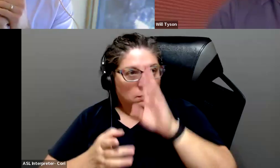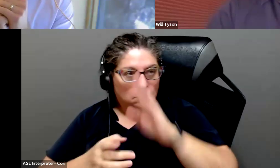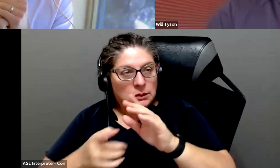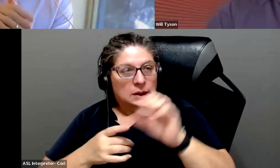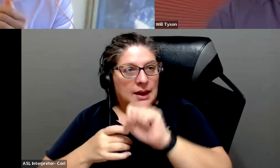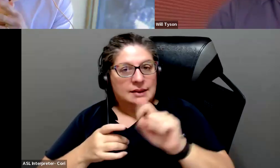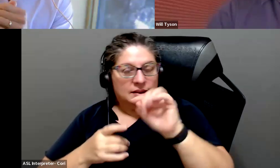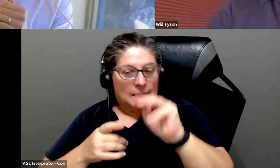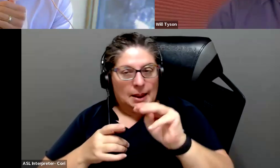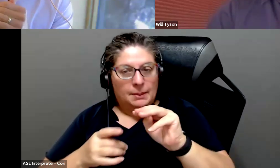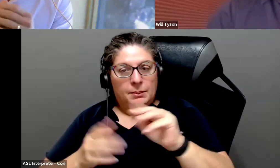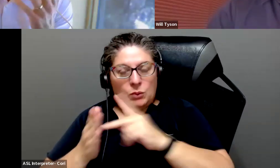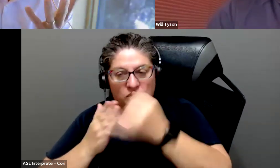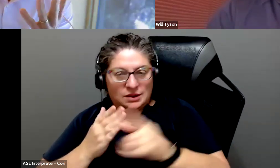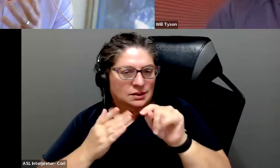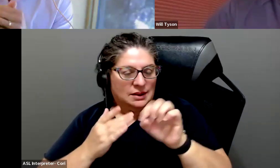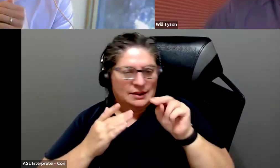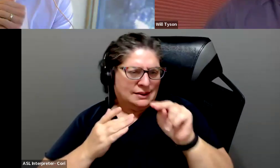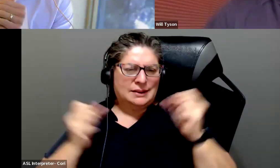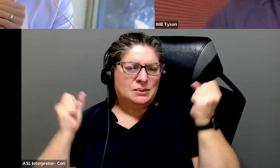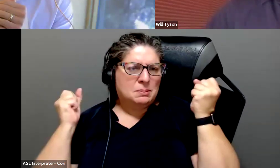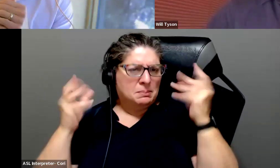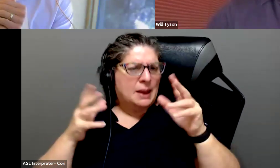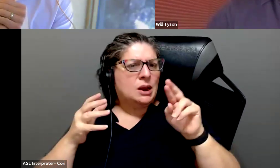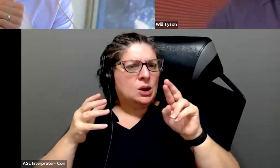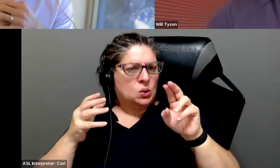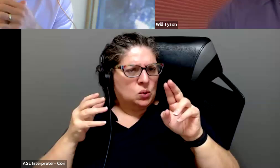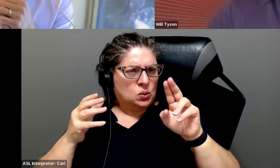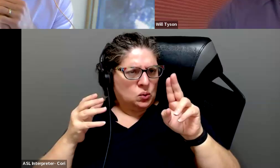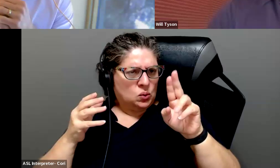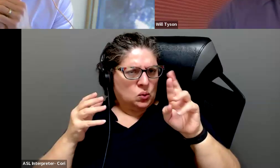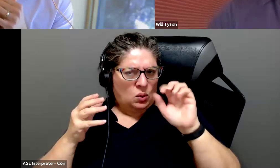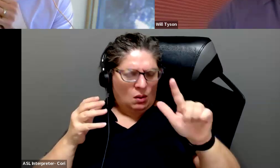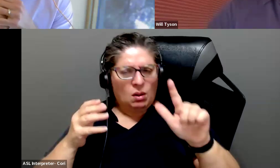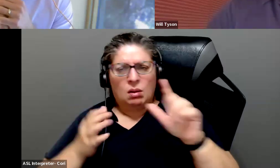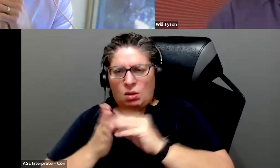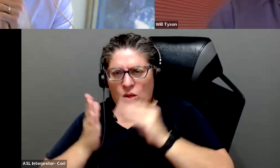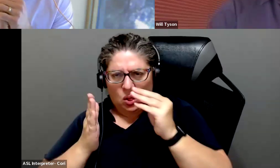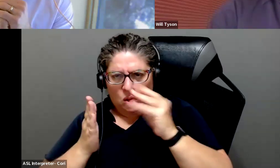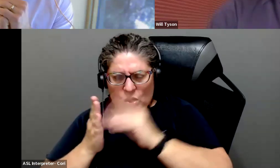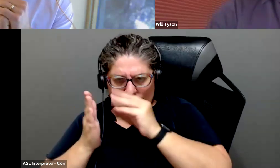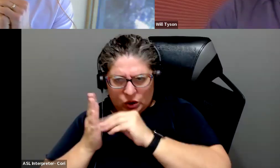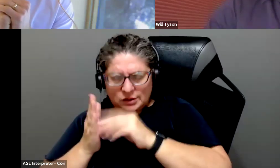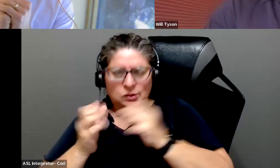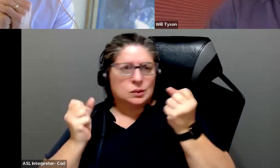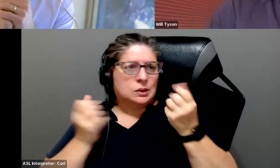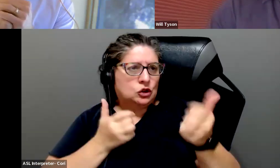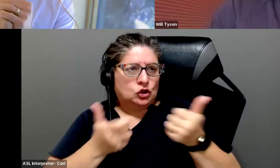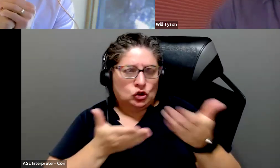Tennessee is home to a great number of rural learners. We serve a good number of them in our trio grants.